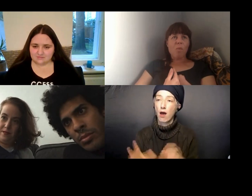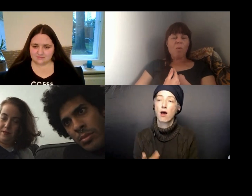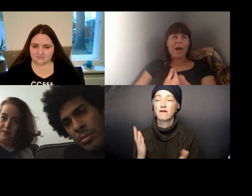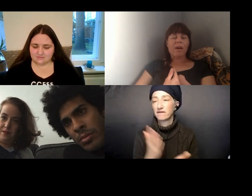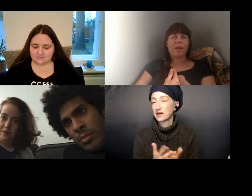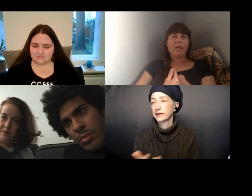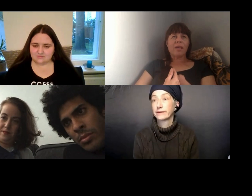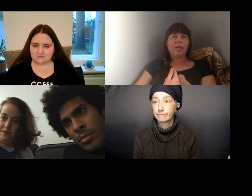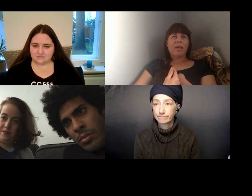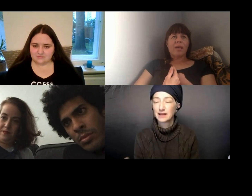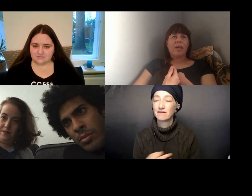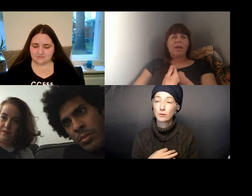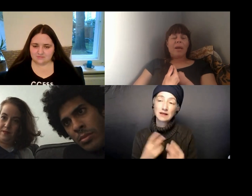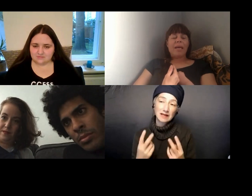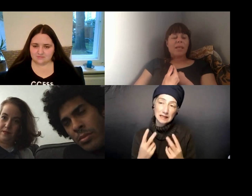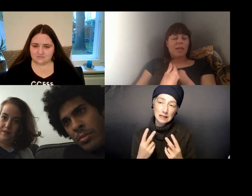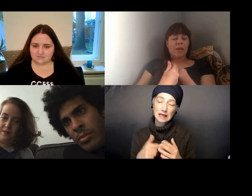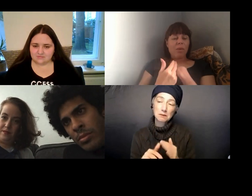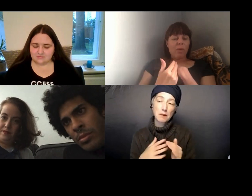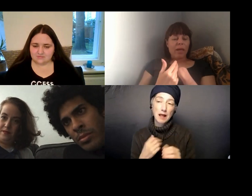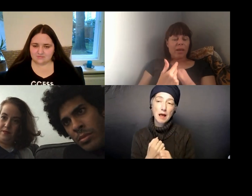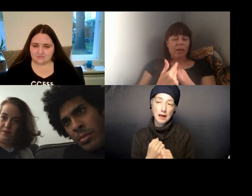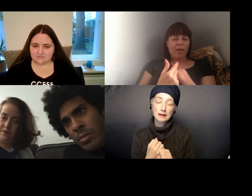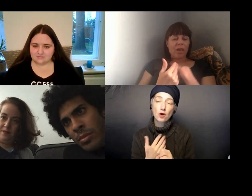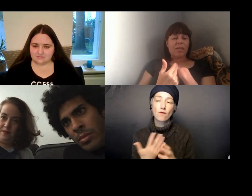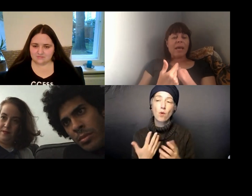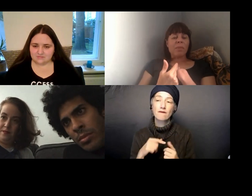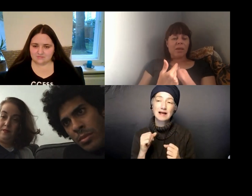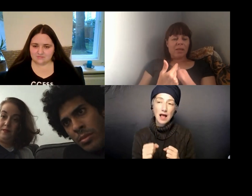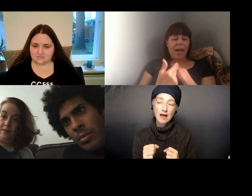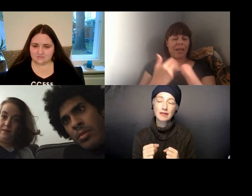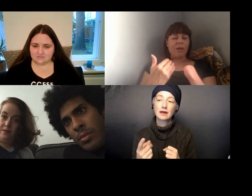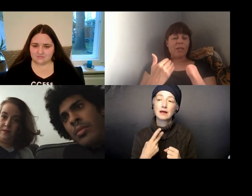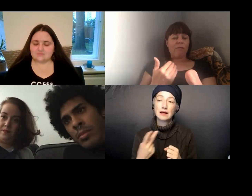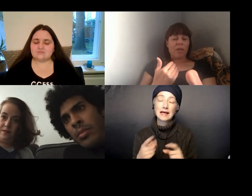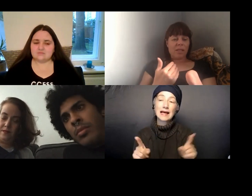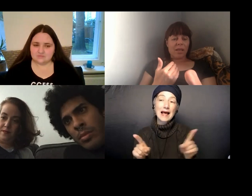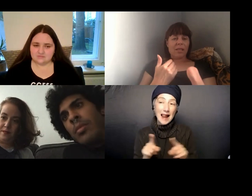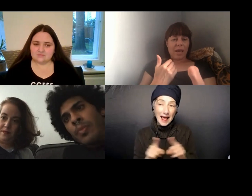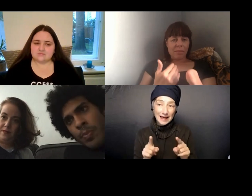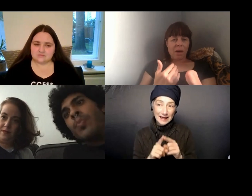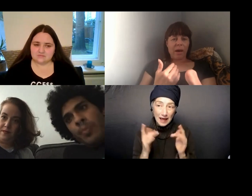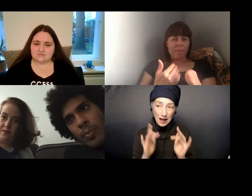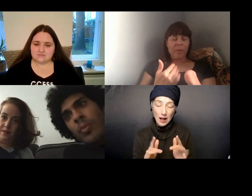Where are the places where we can acknowledge our sameness and our difference at the same time?